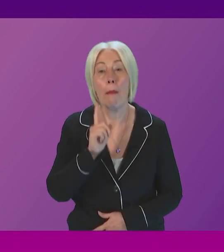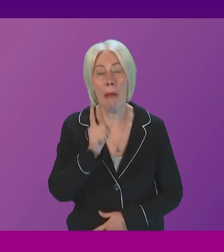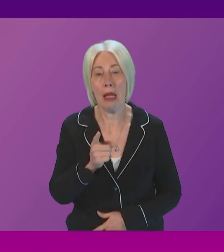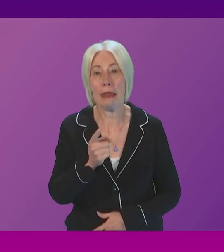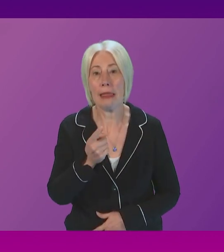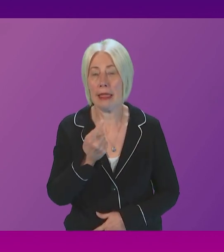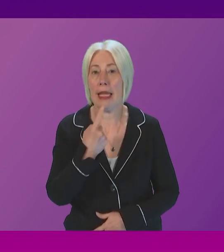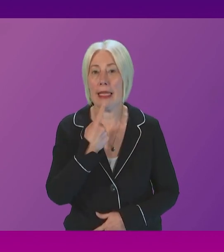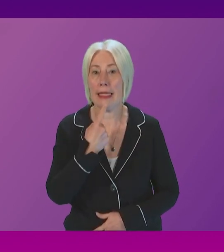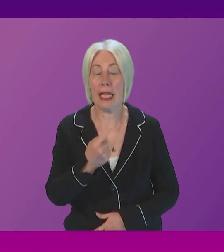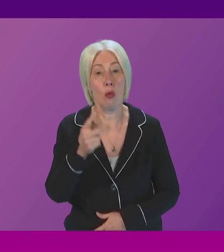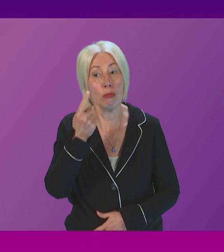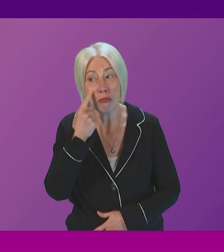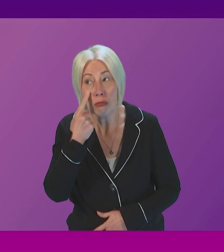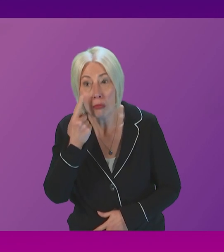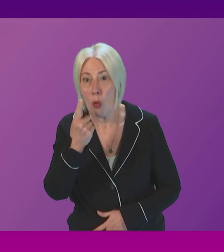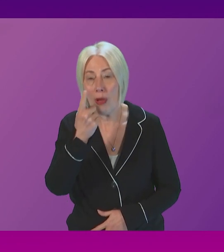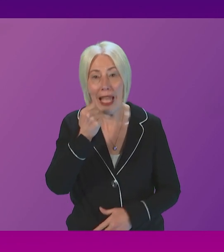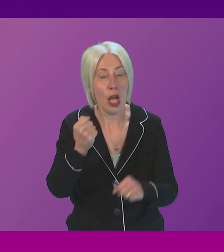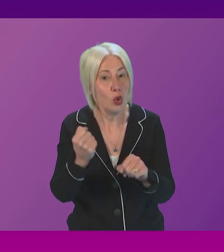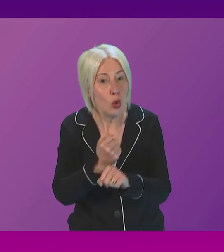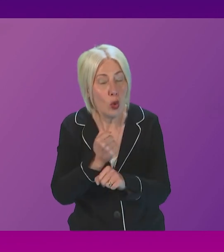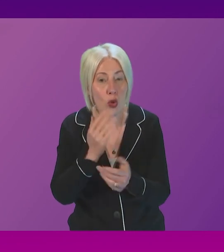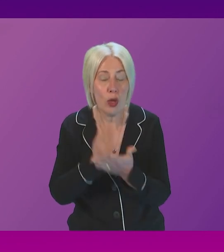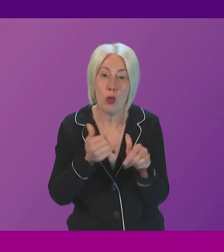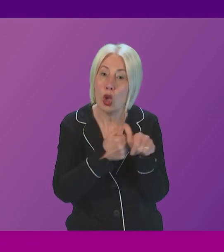Of course, we will look at what we can do to support business. I have looked